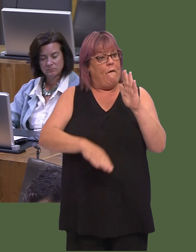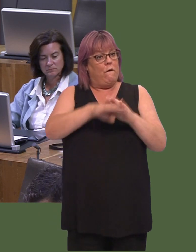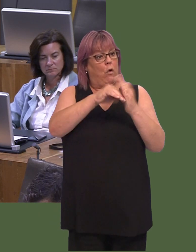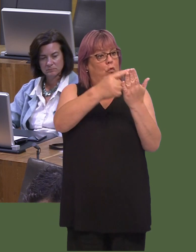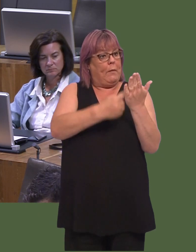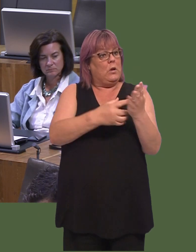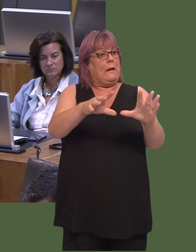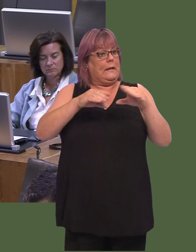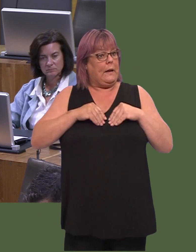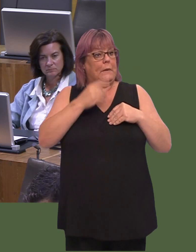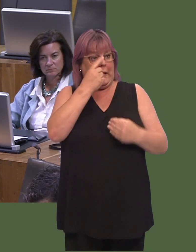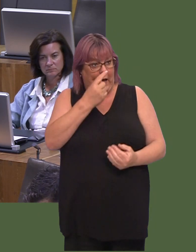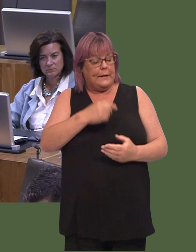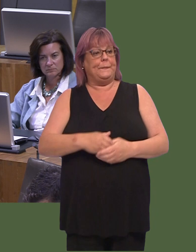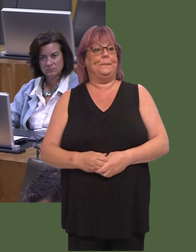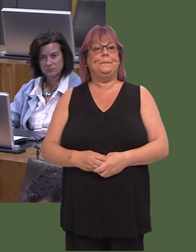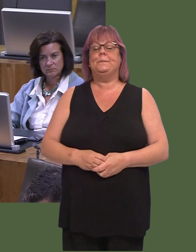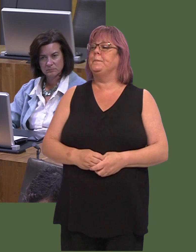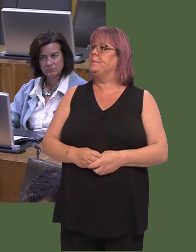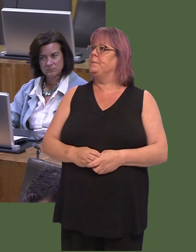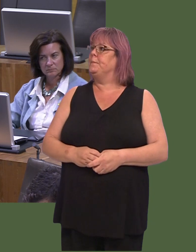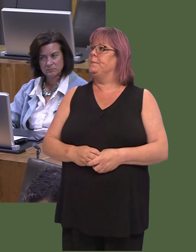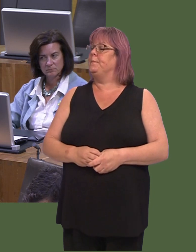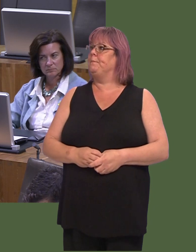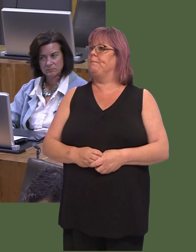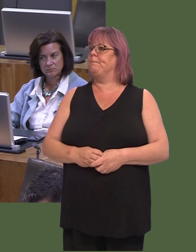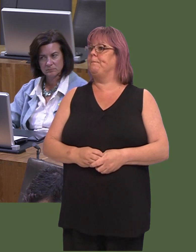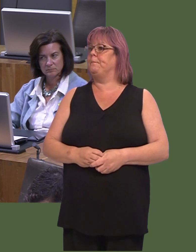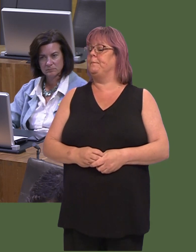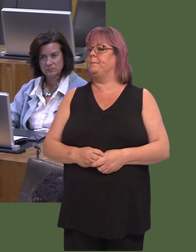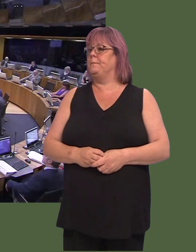to provide assurances for the committee and the report that it has produced.